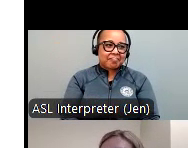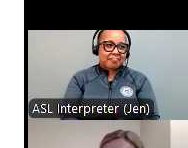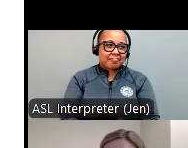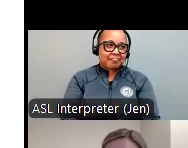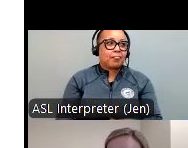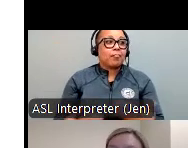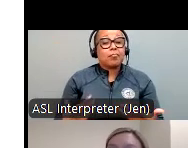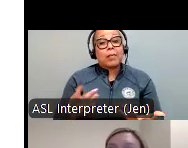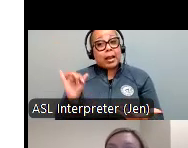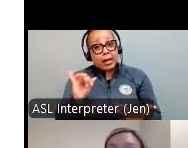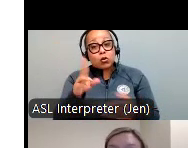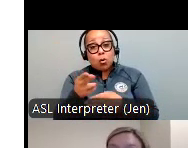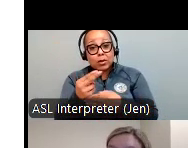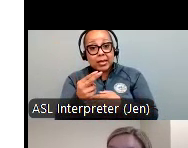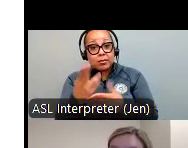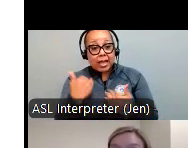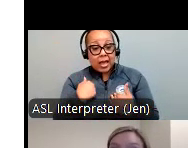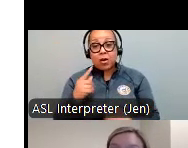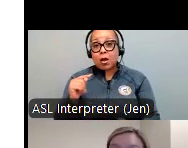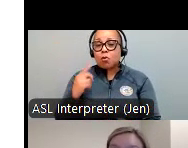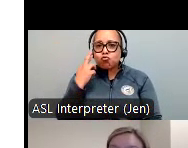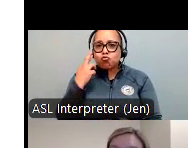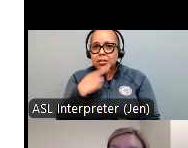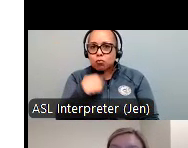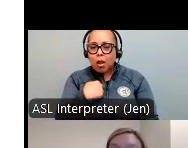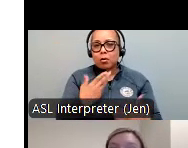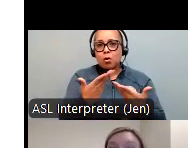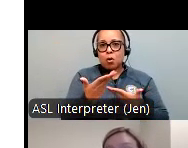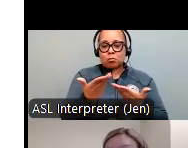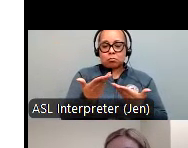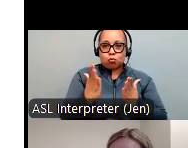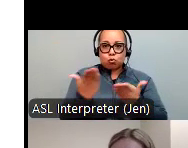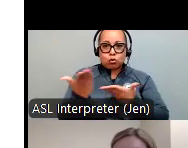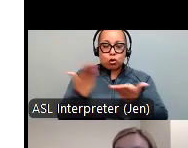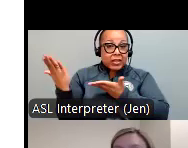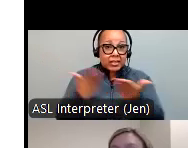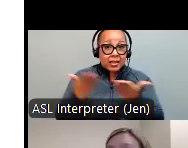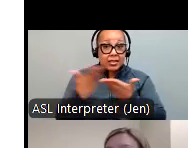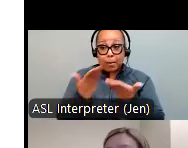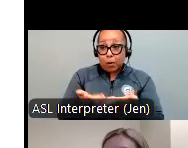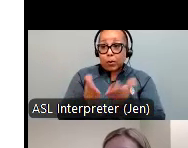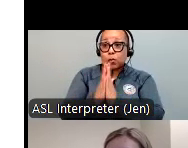Likely your hotels have either a restaurant or room service, and upon request guests may ask your